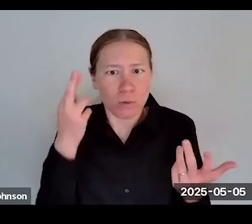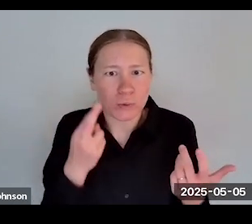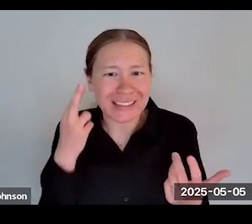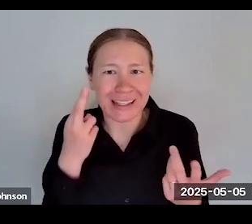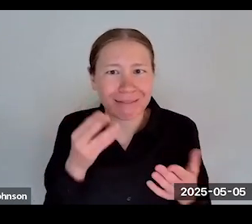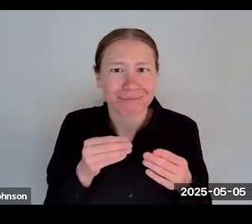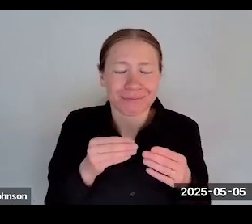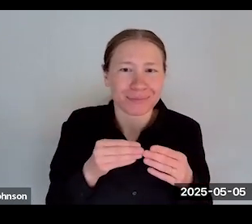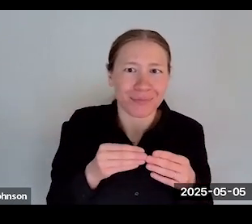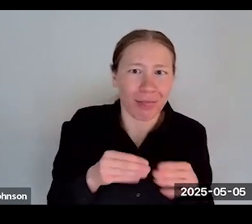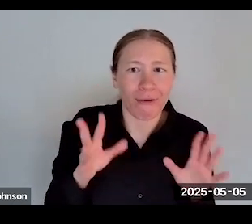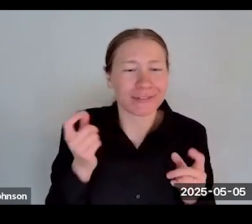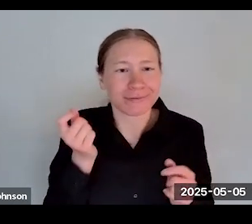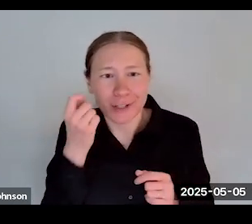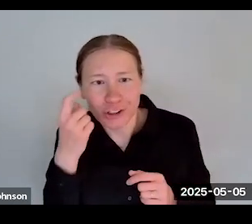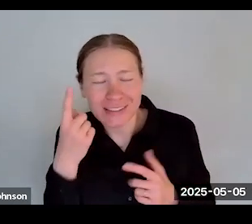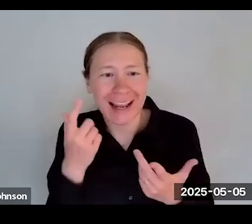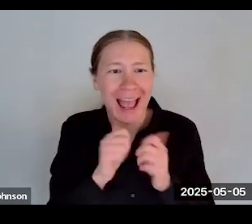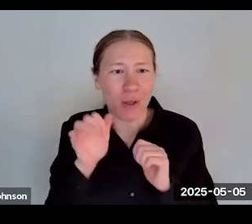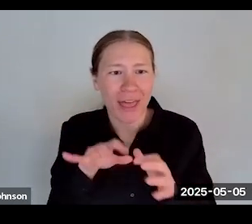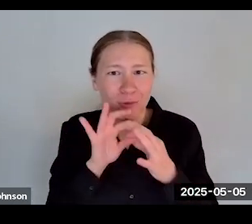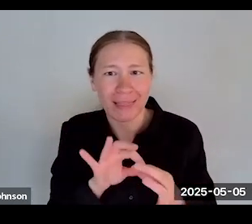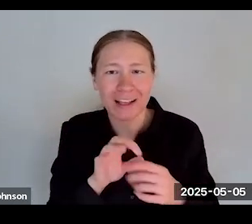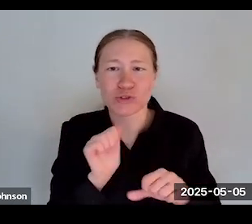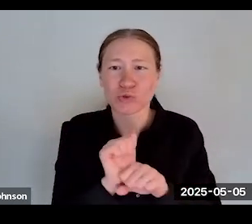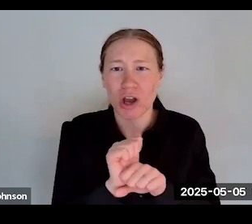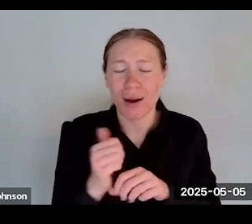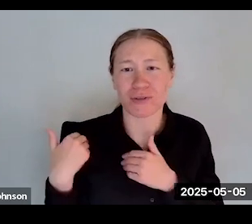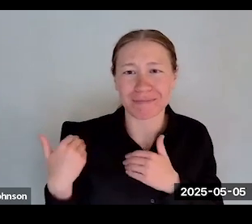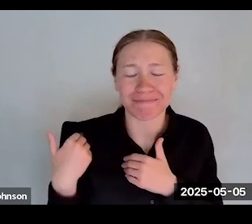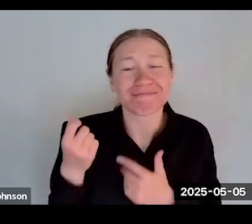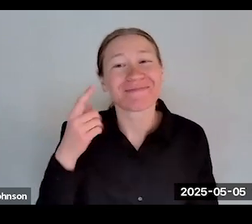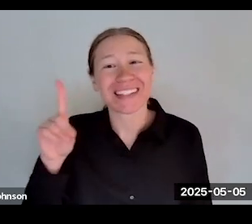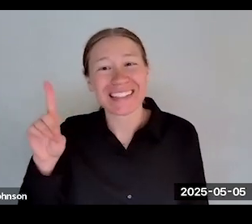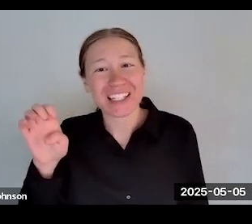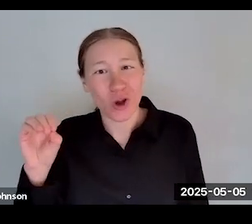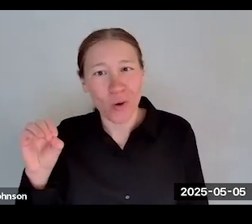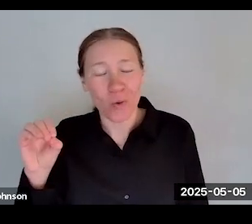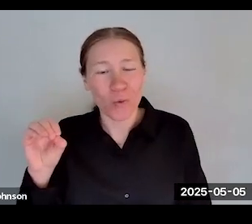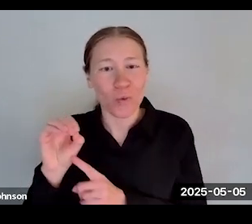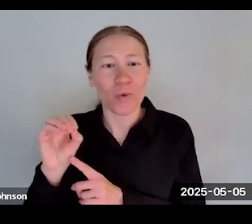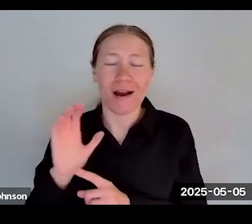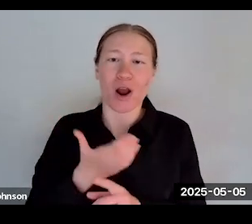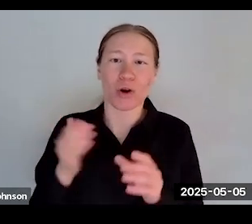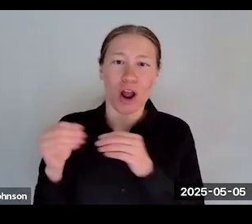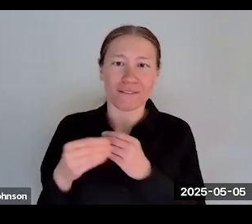as how the limitations relate to job duties. But what the disability equity office does is determine that reasonableness